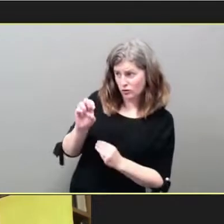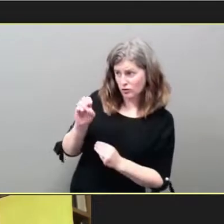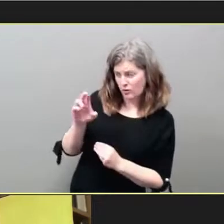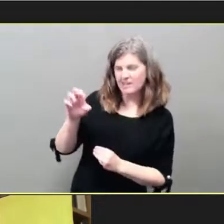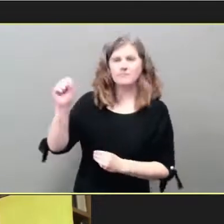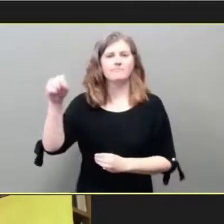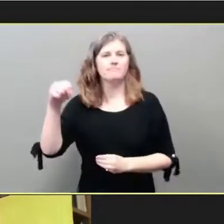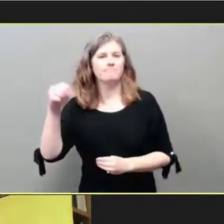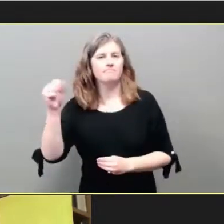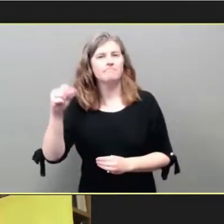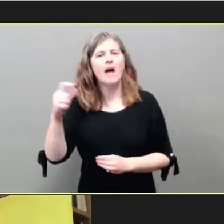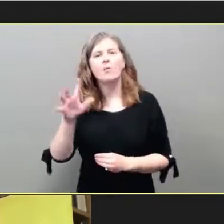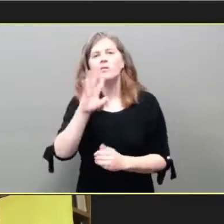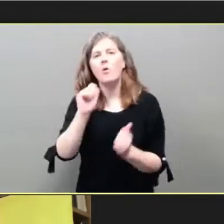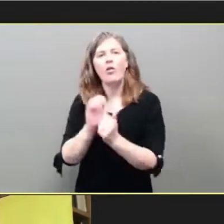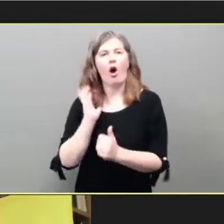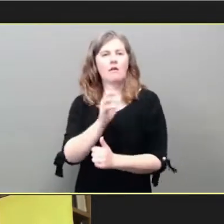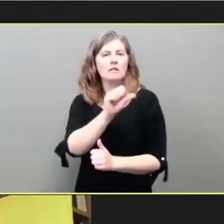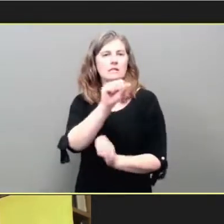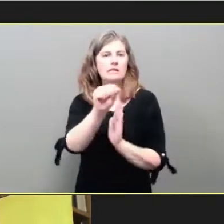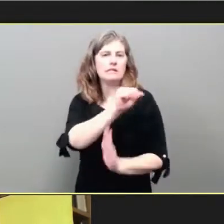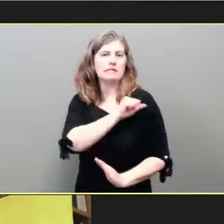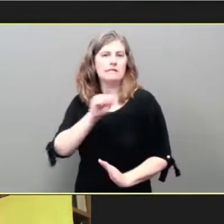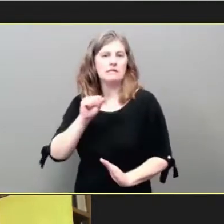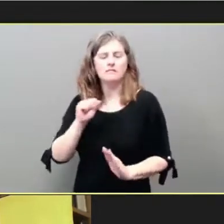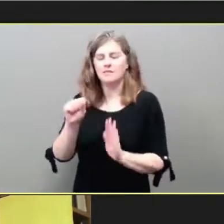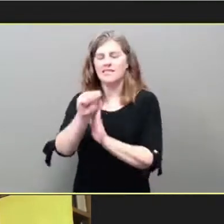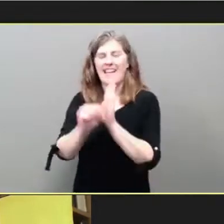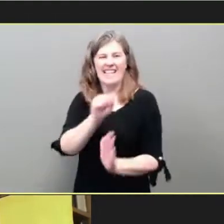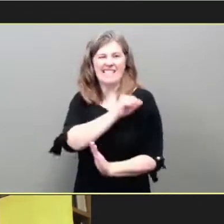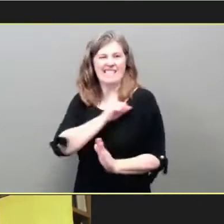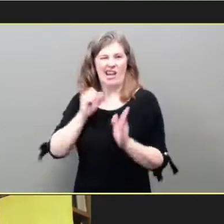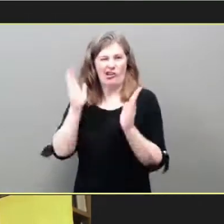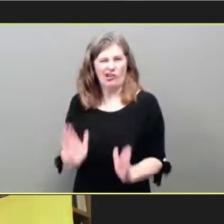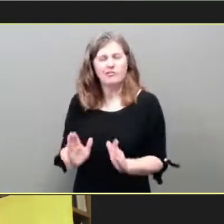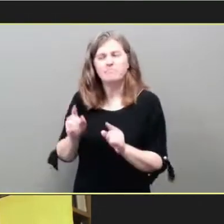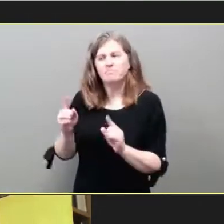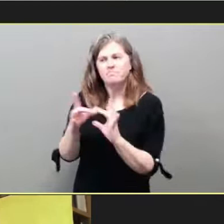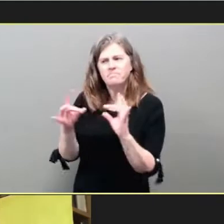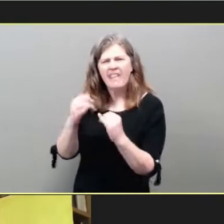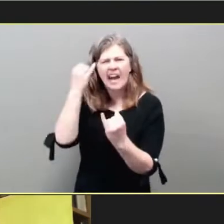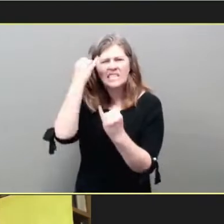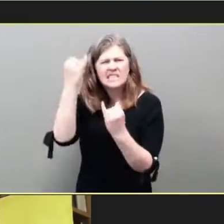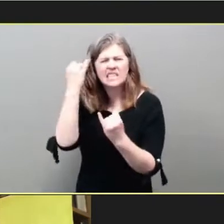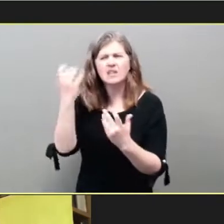our state senators. Matt about this idea of some sort of coding and your